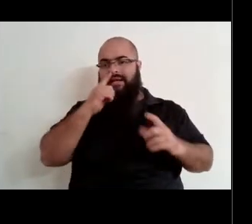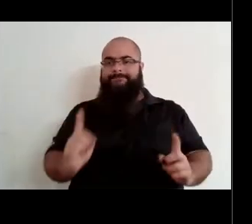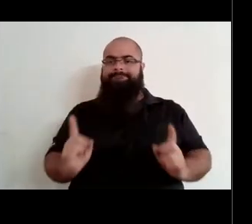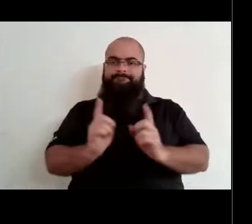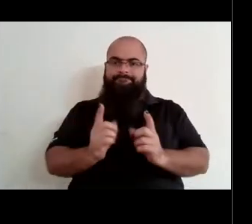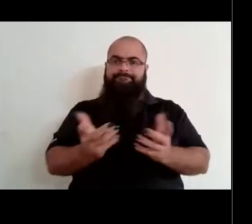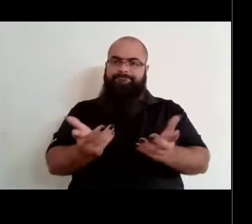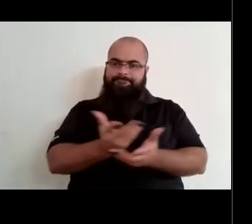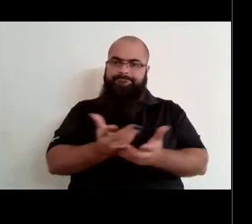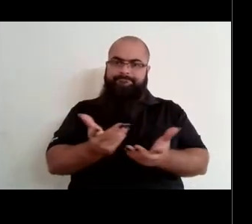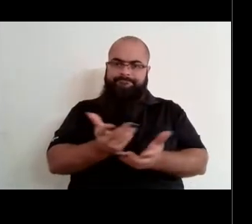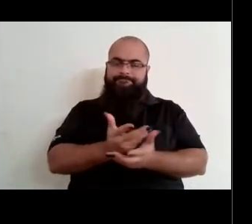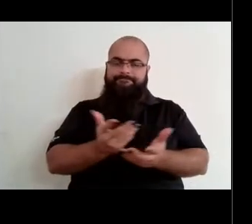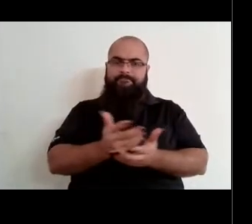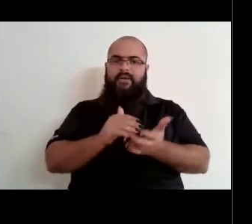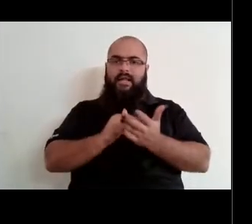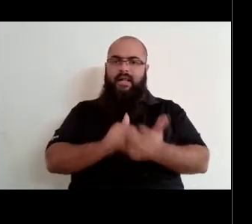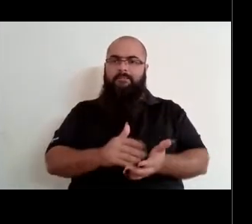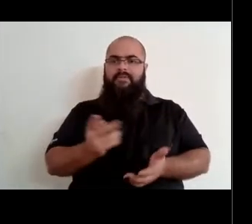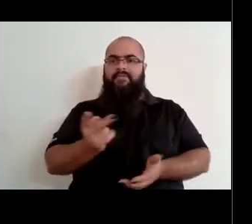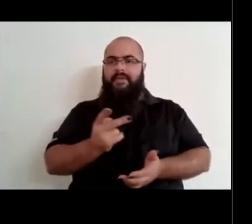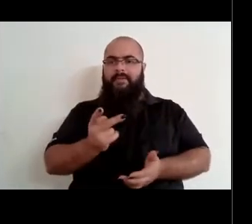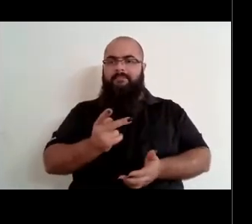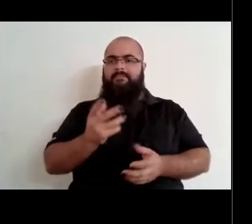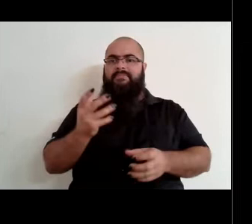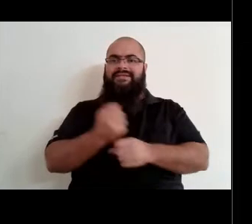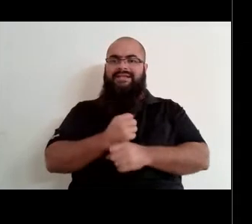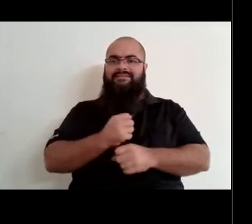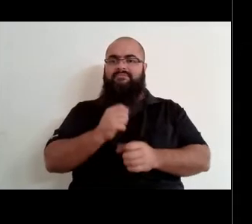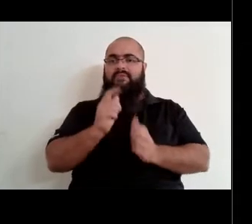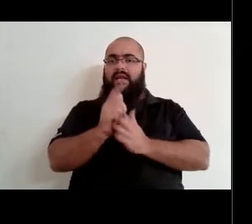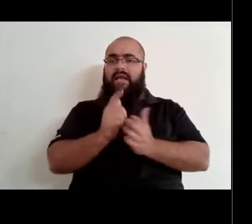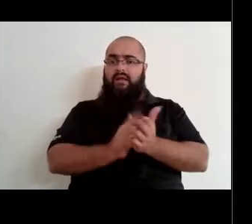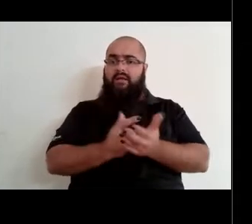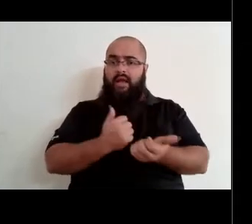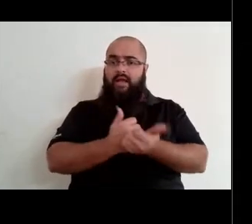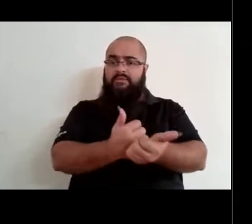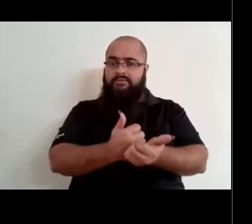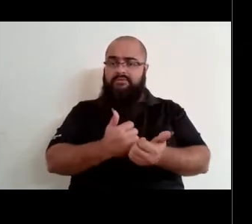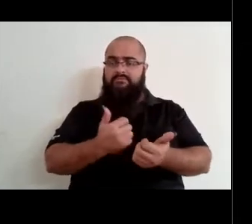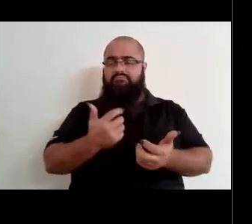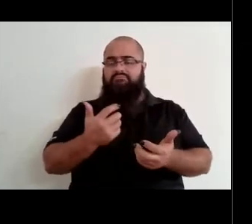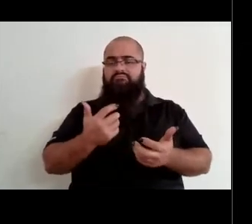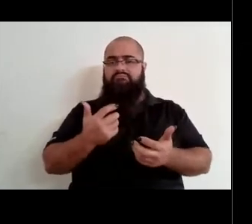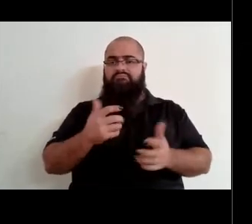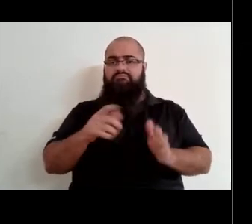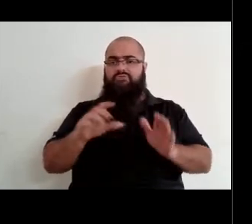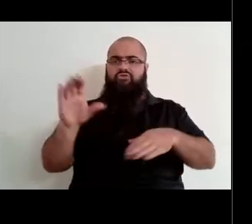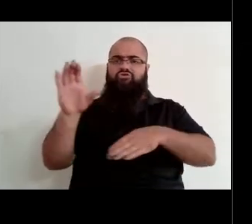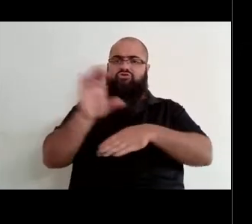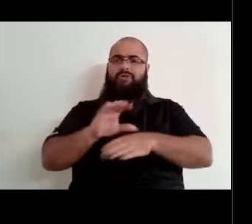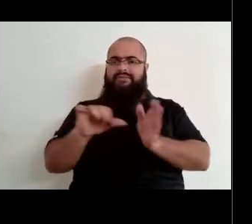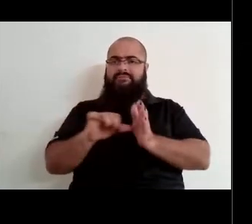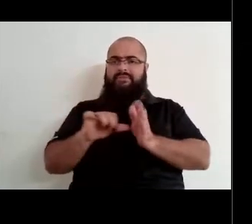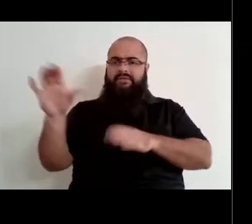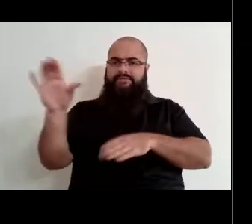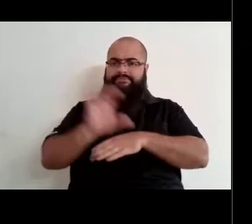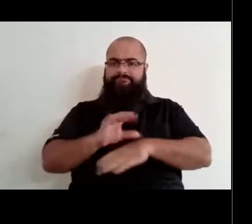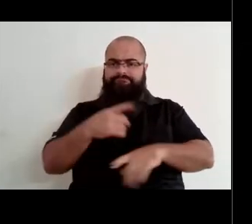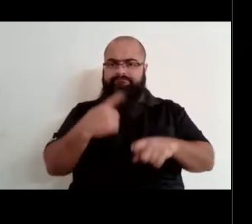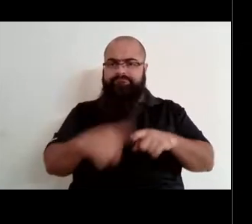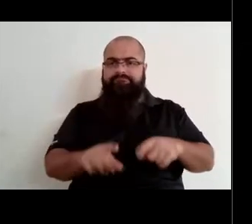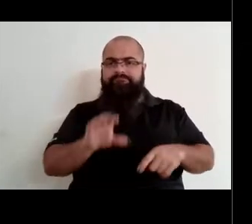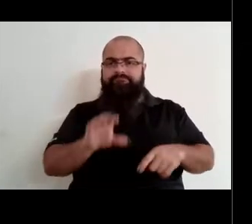In central Queensland, Rockhampton has a partnership with Mackay and also Townsville, and Cairns.